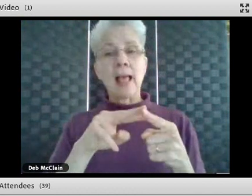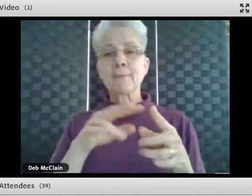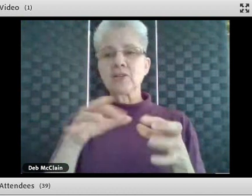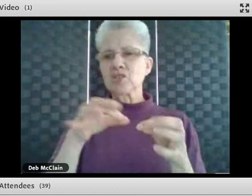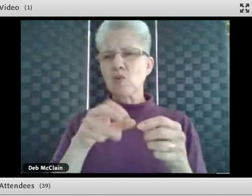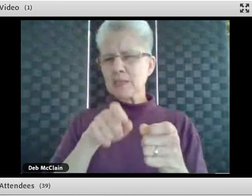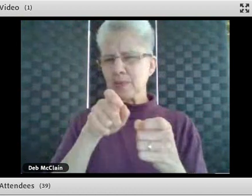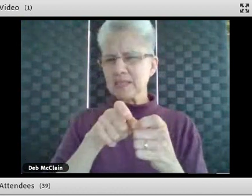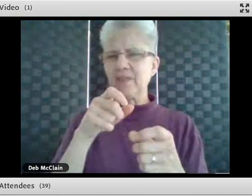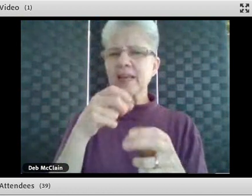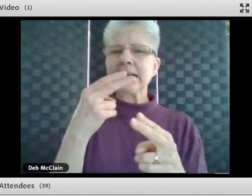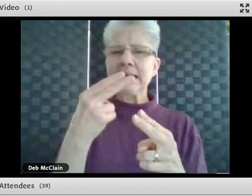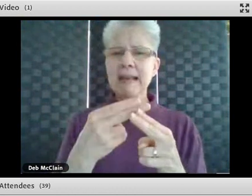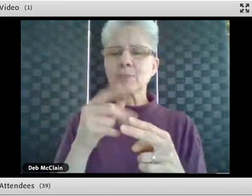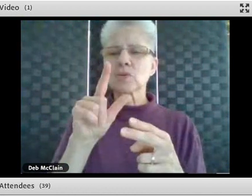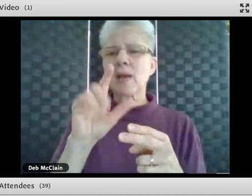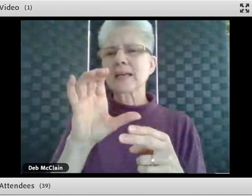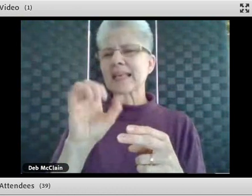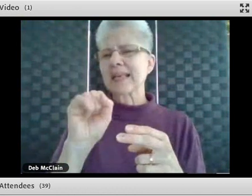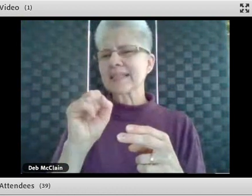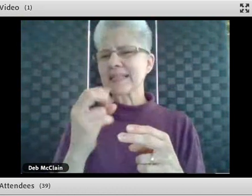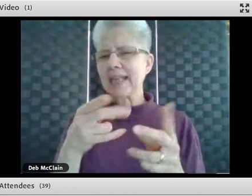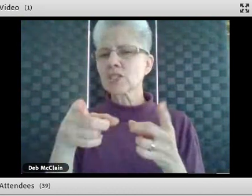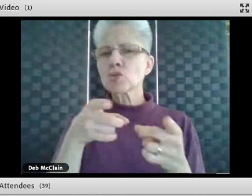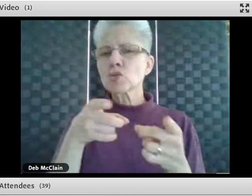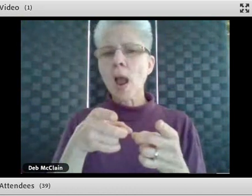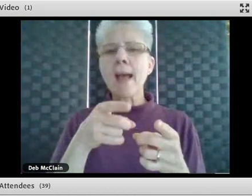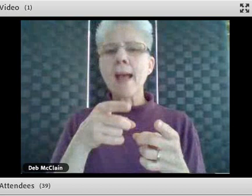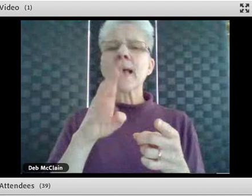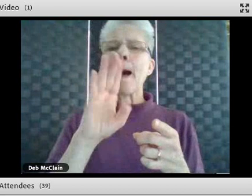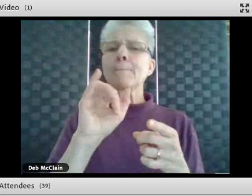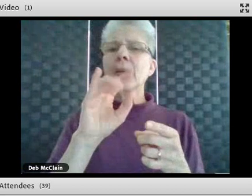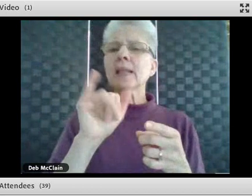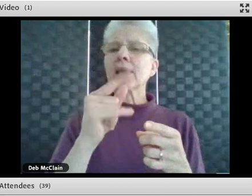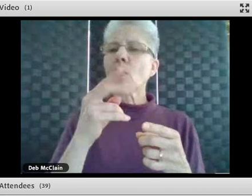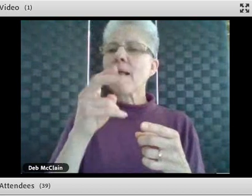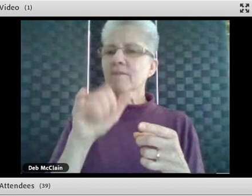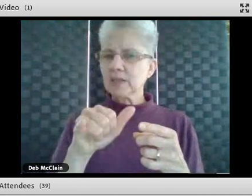So, LCSH describing the bibliographic domain, if you will.